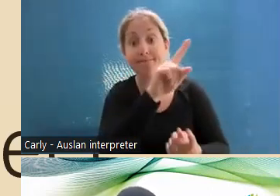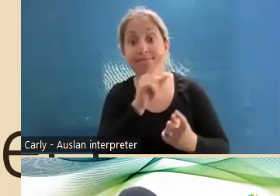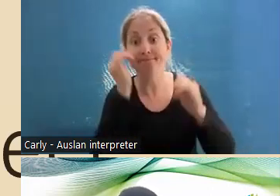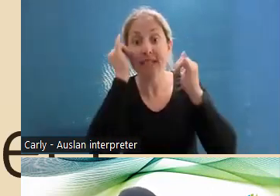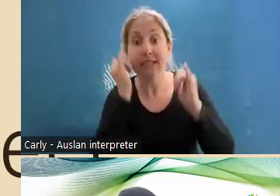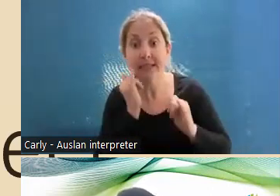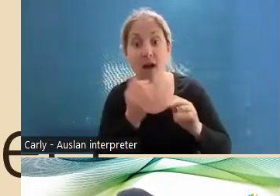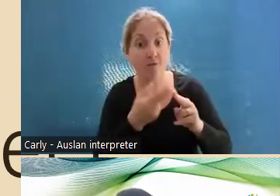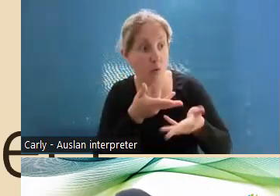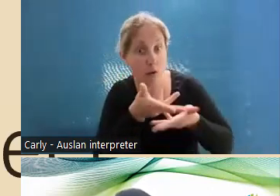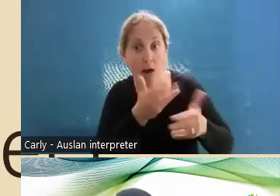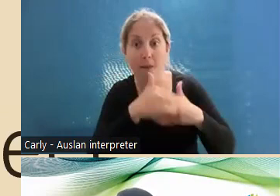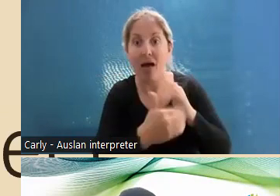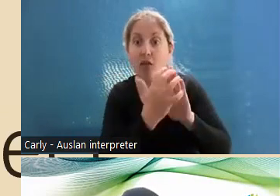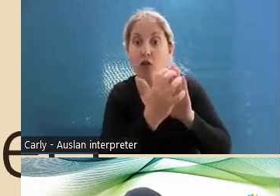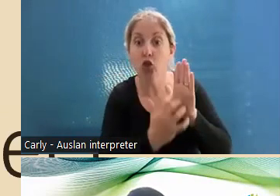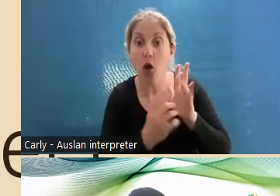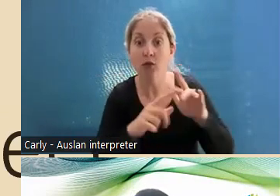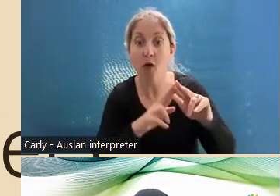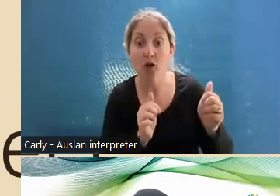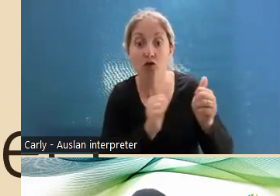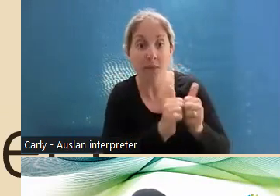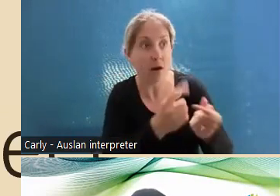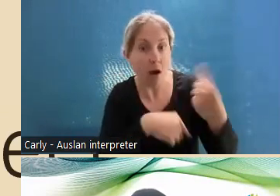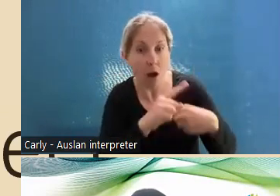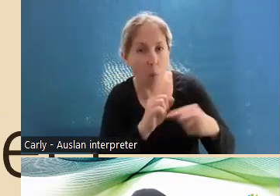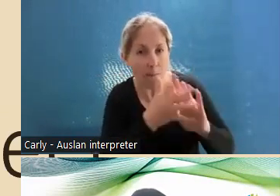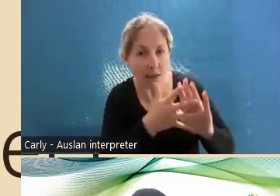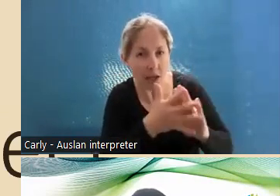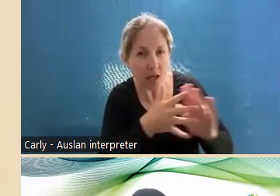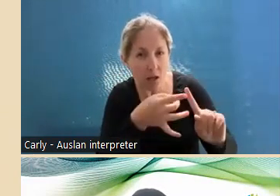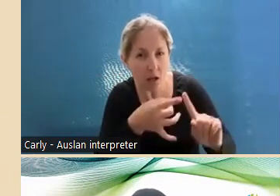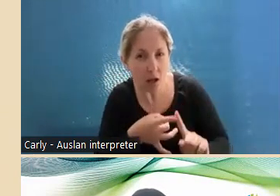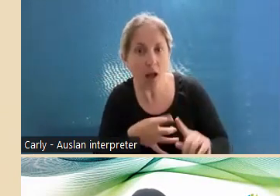and what they mean before signing them.